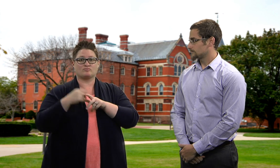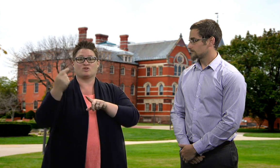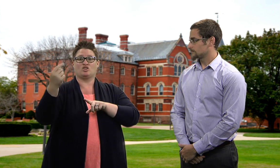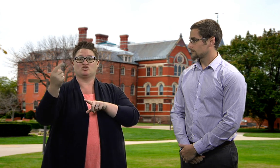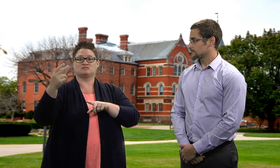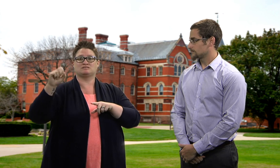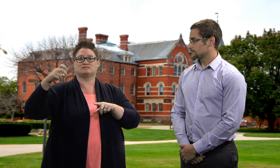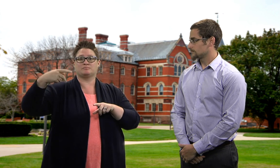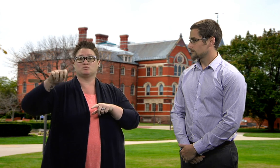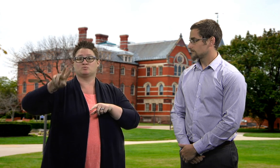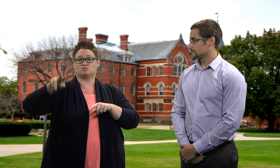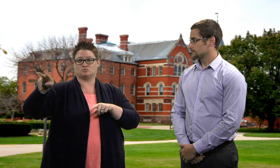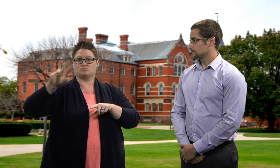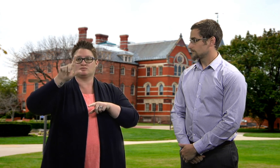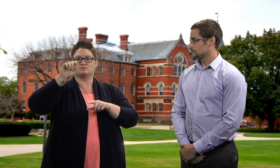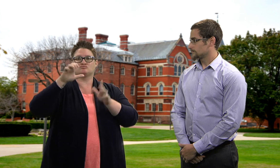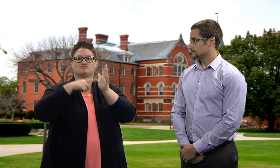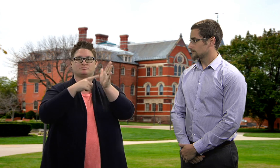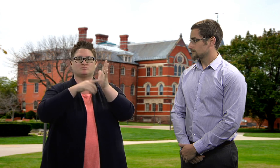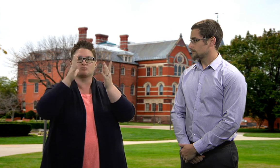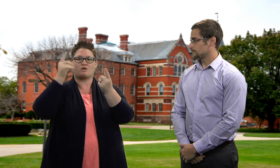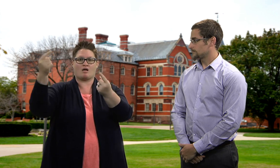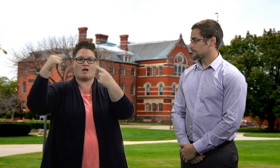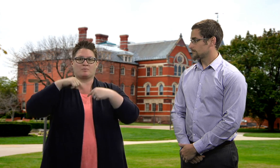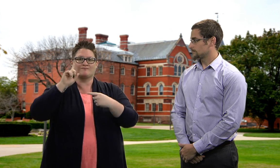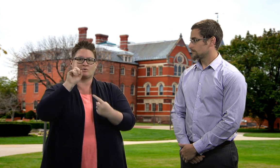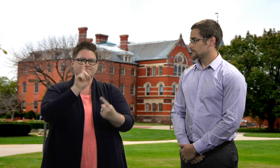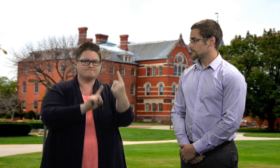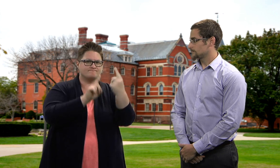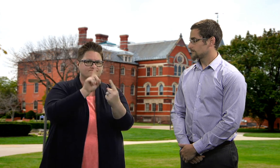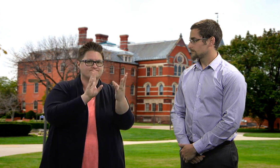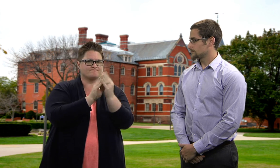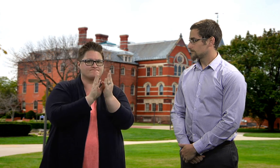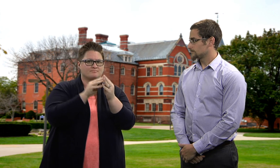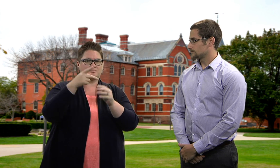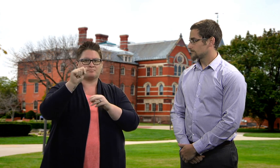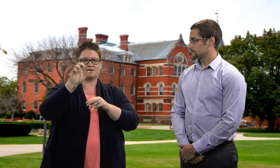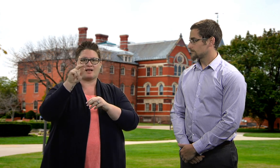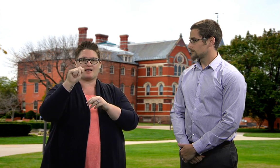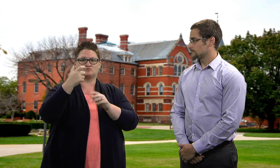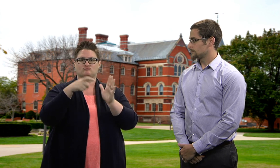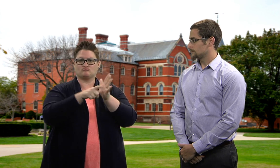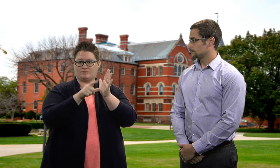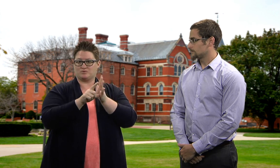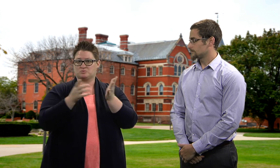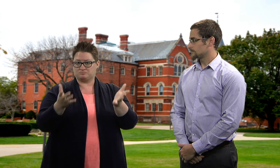On Thursday, September 22nd, a Long Term Care representative will be on campus for a one-on-one package review.